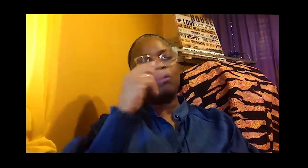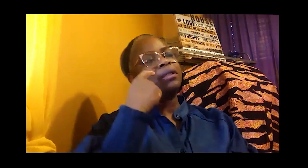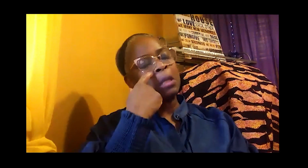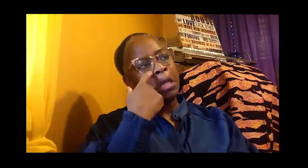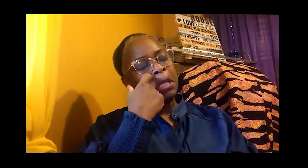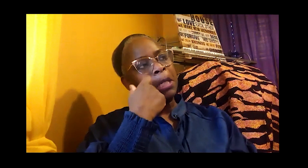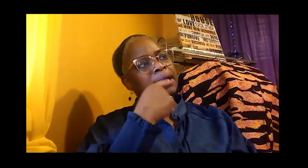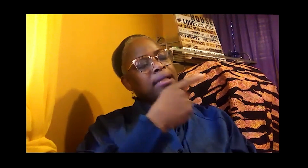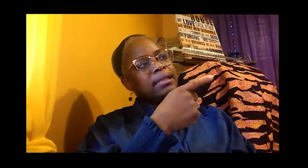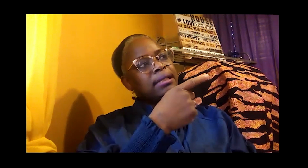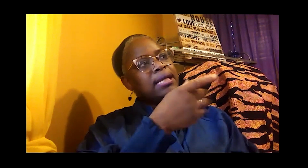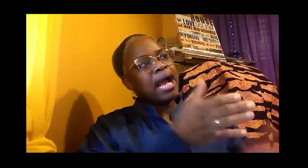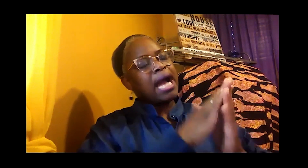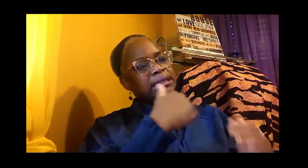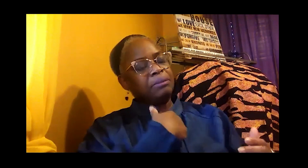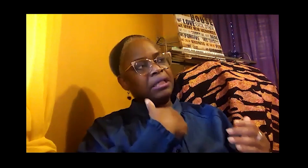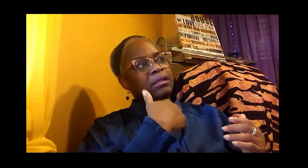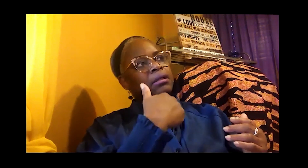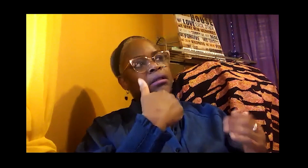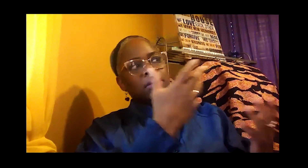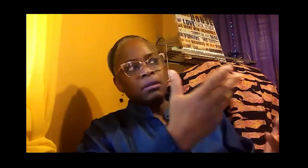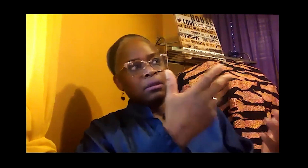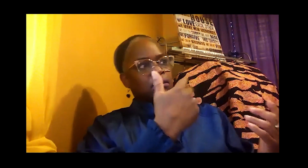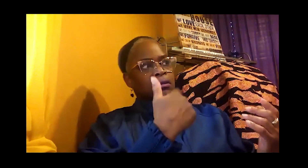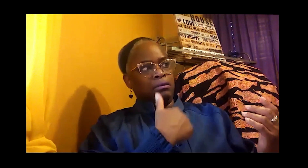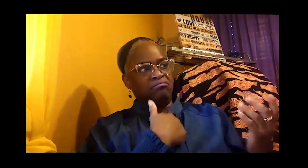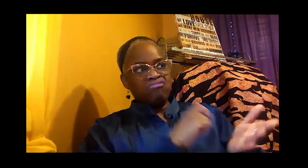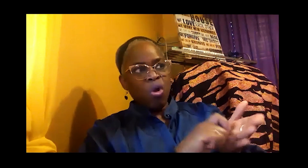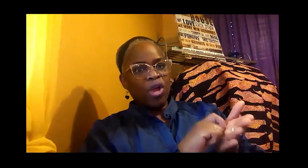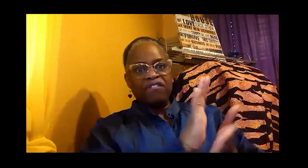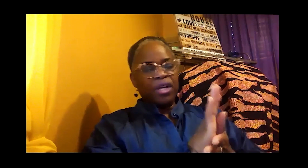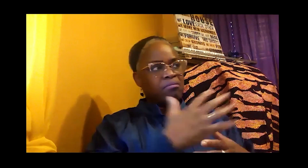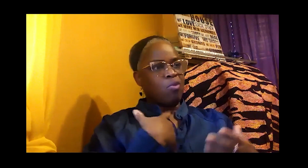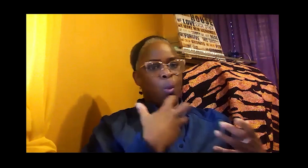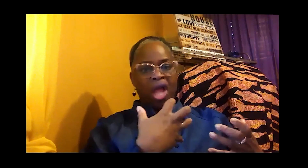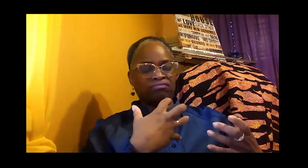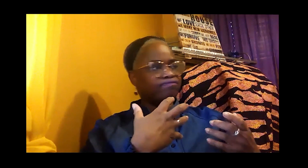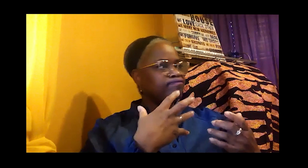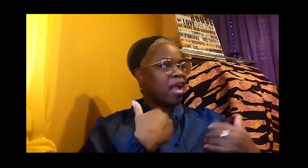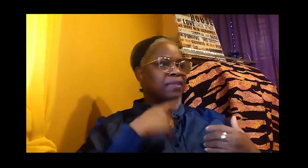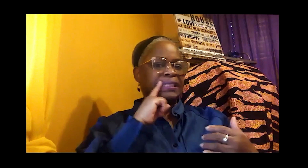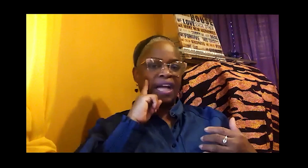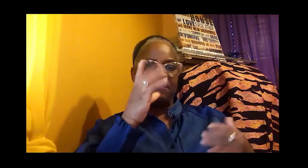Zeinabu Davis in Minnesota. Zeinabu asked me if I would assist in rewriting and adapting the short